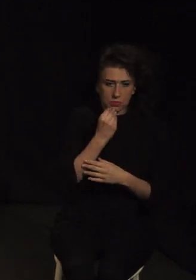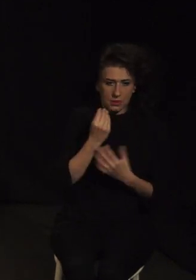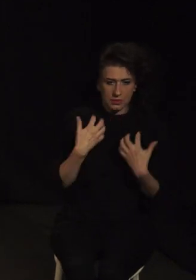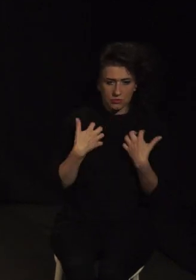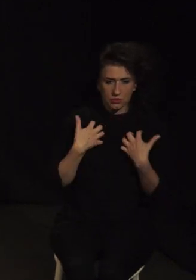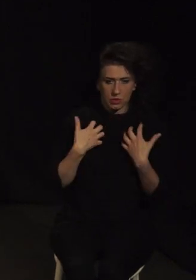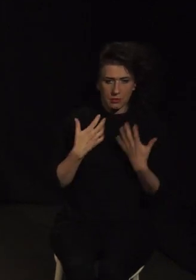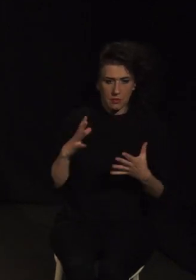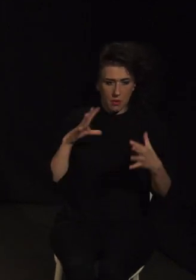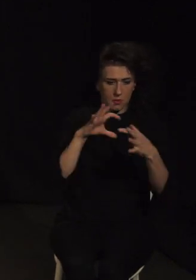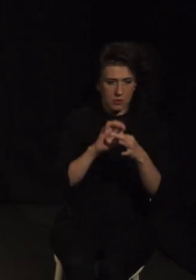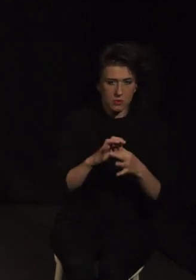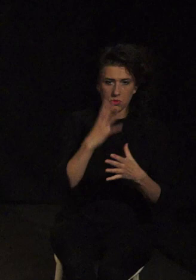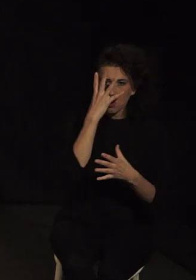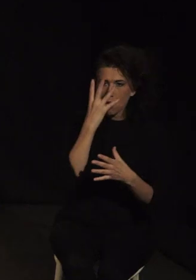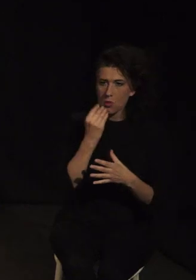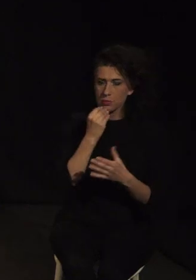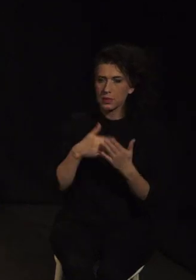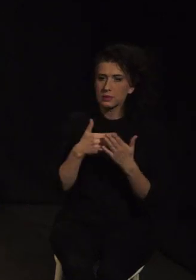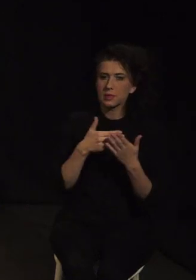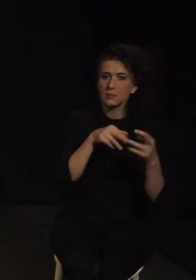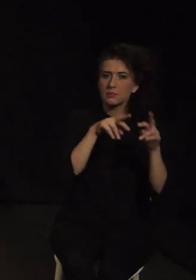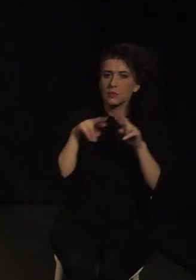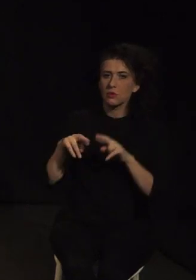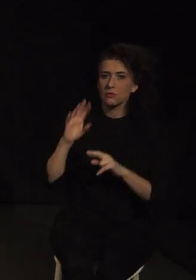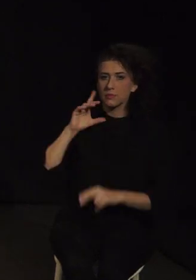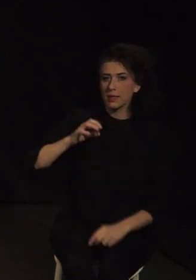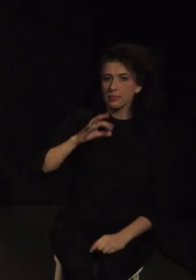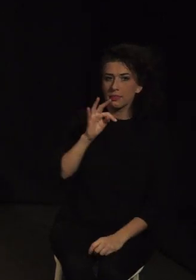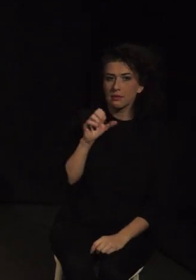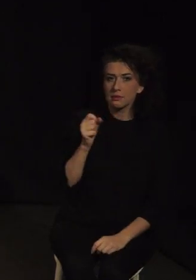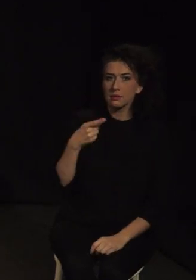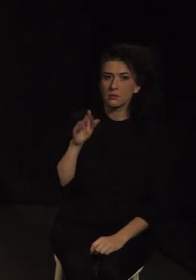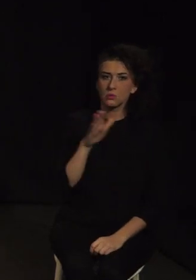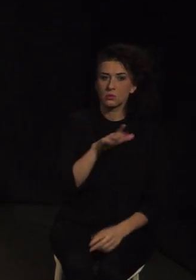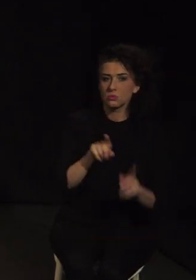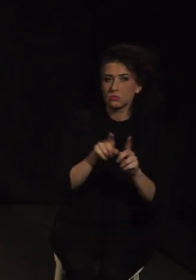These returns to "Pan Tadeusz" show the primary and magical power